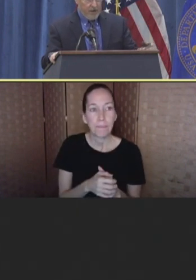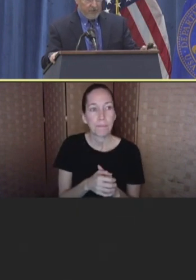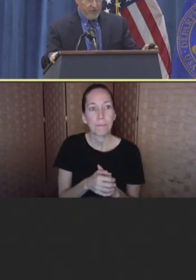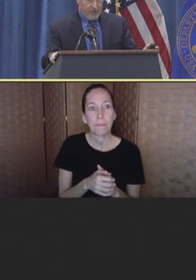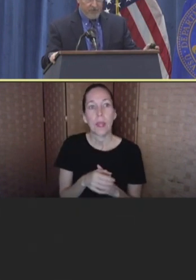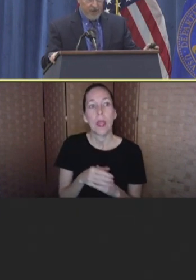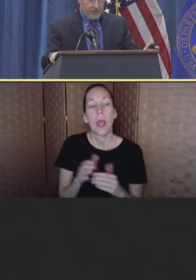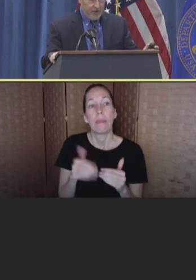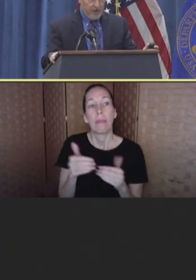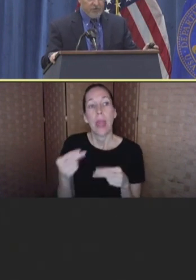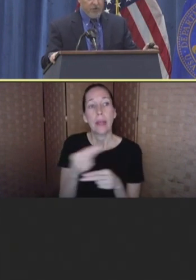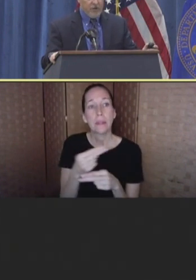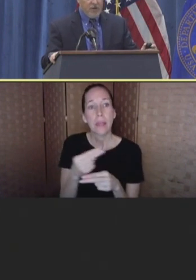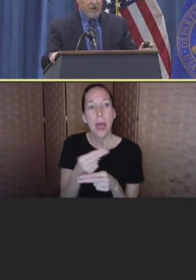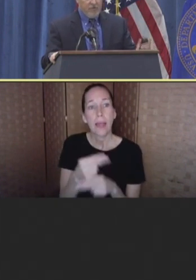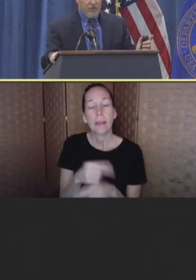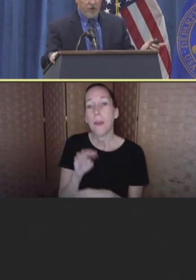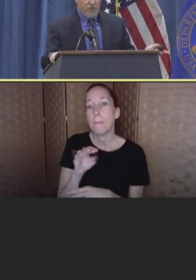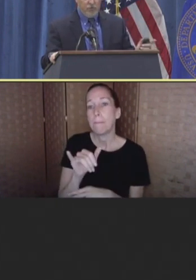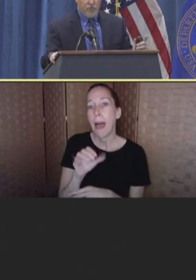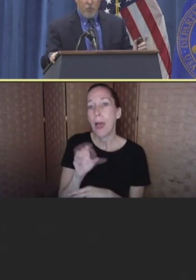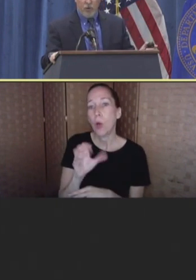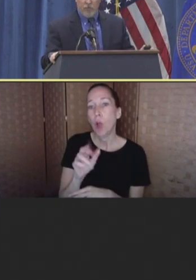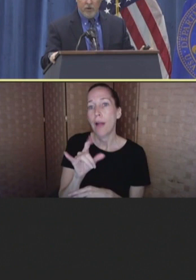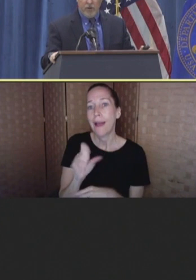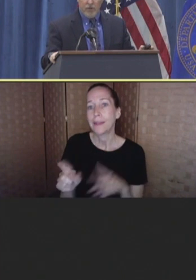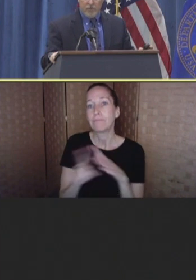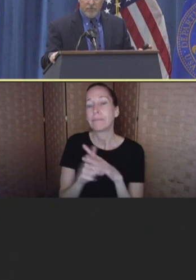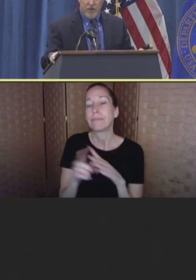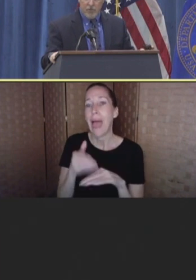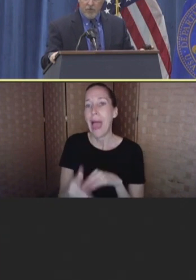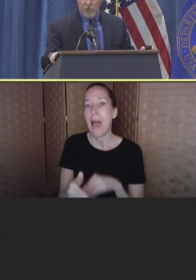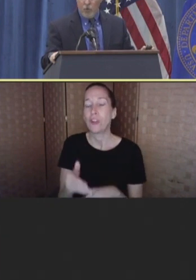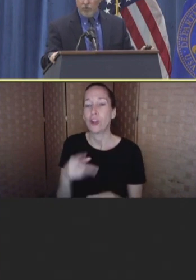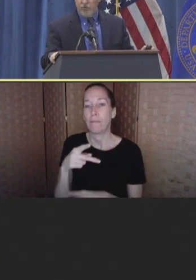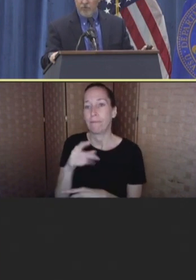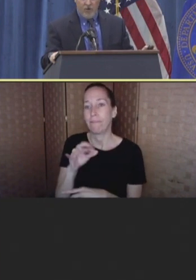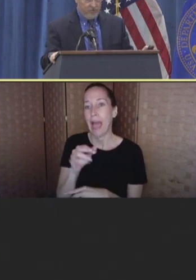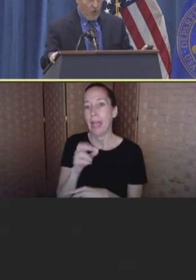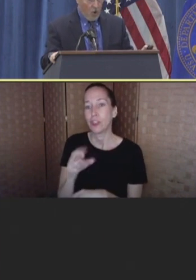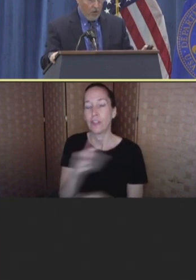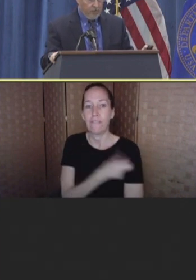Pfizer vaccination. You'll note the reporting rate, and the number of reports is very small.